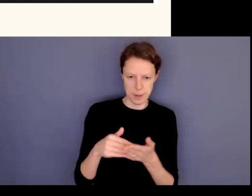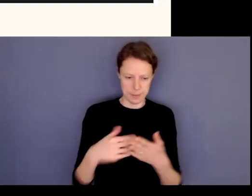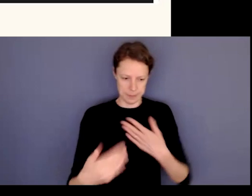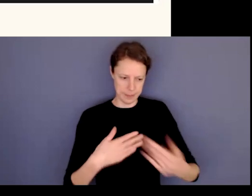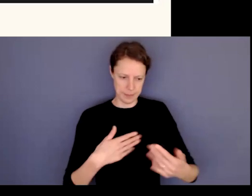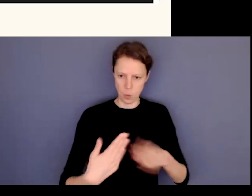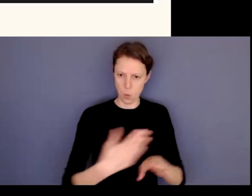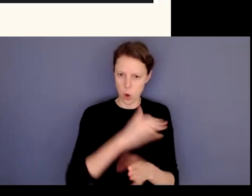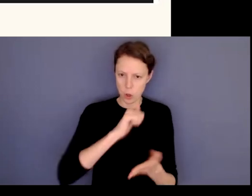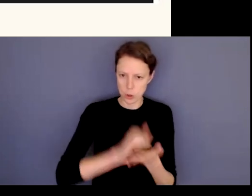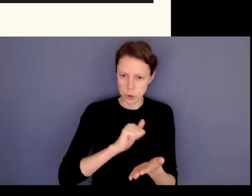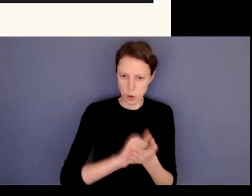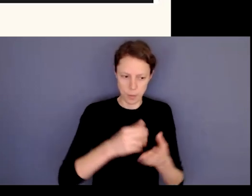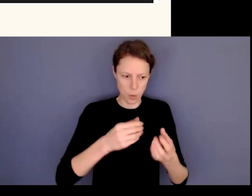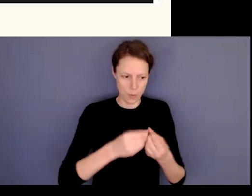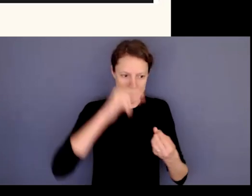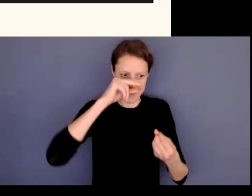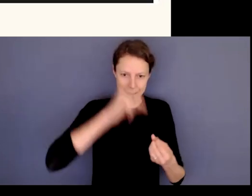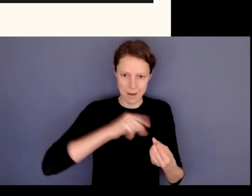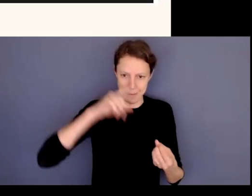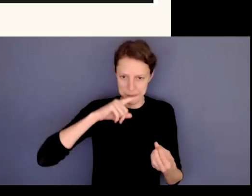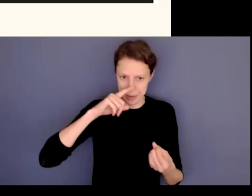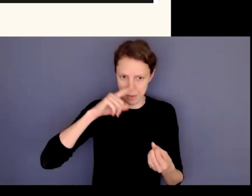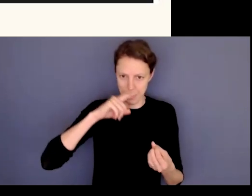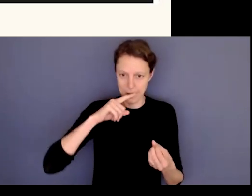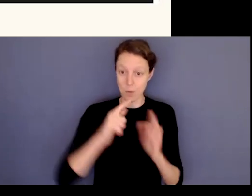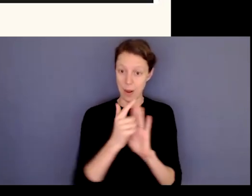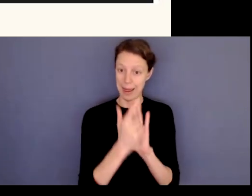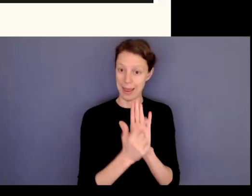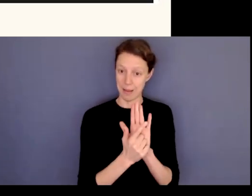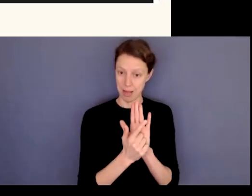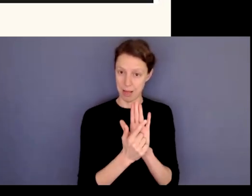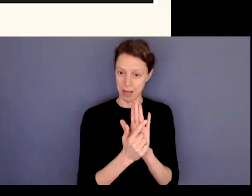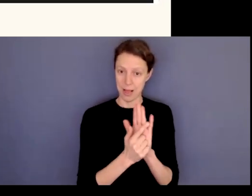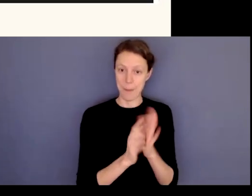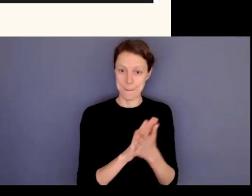mean- in the legal sense, we mean young people 10 to 25 but